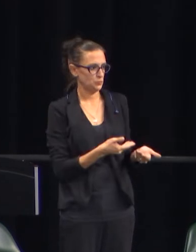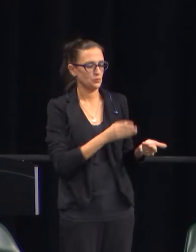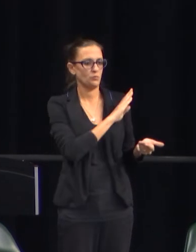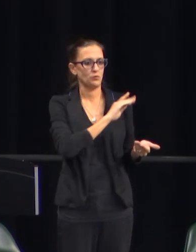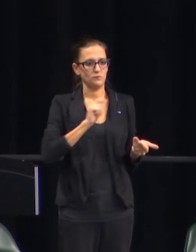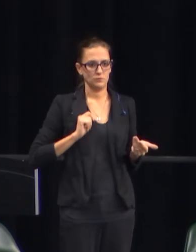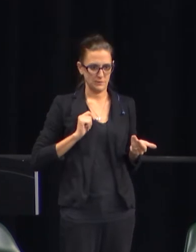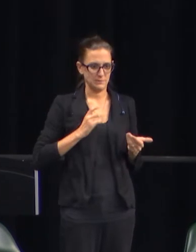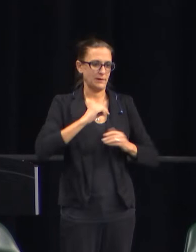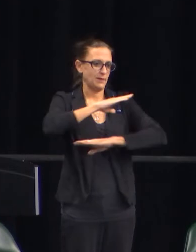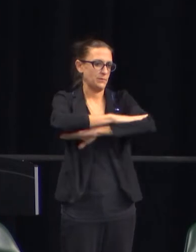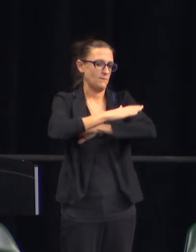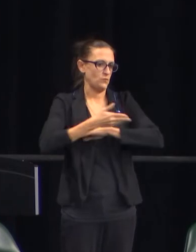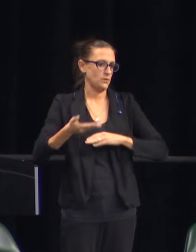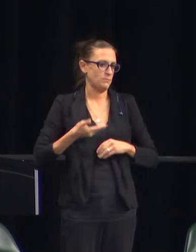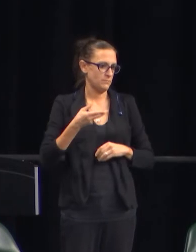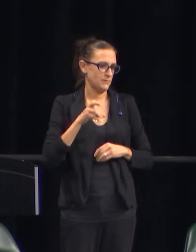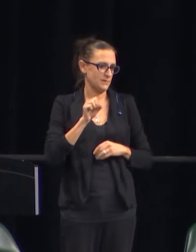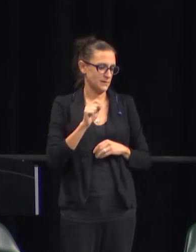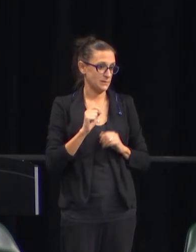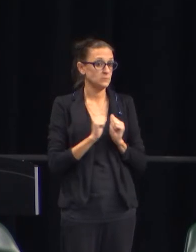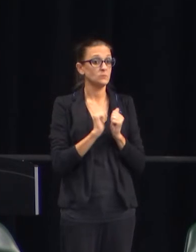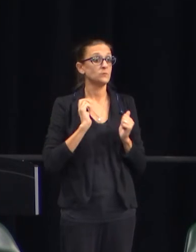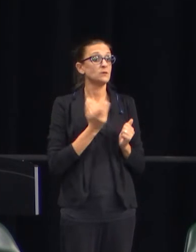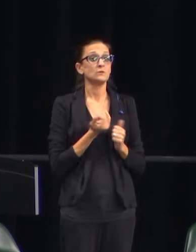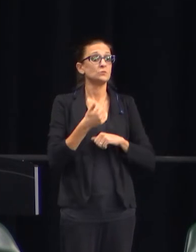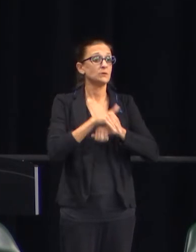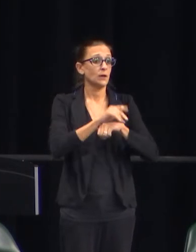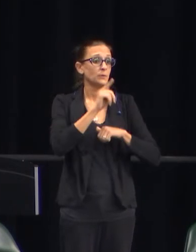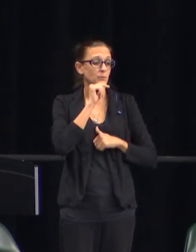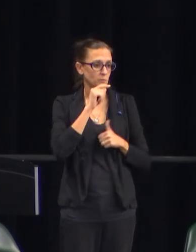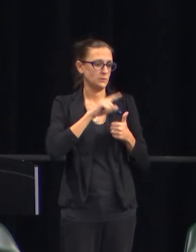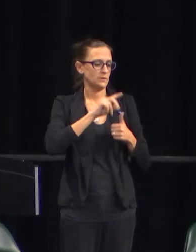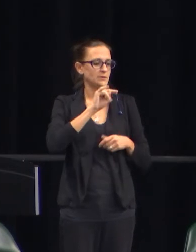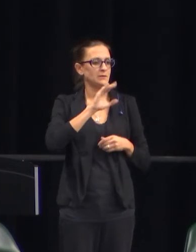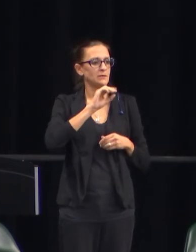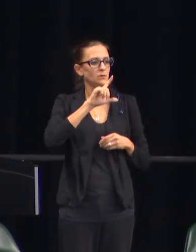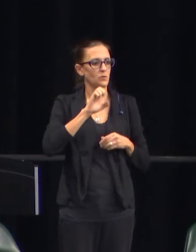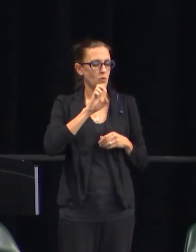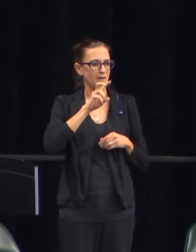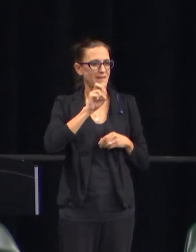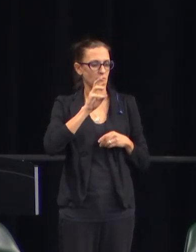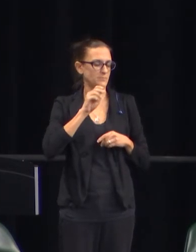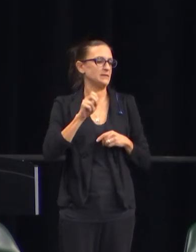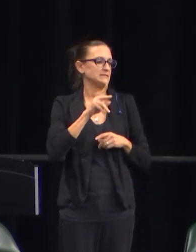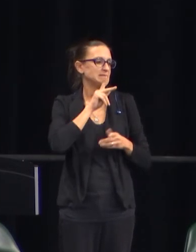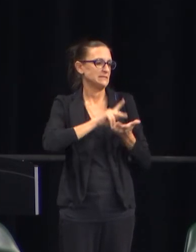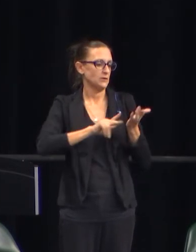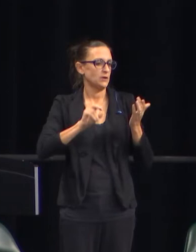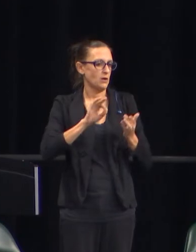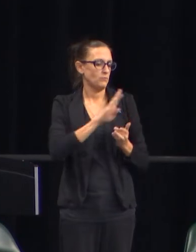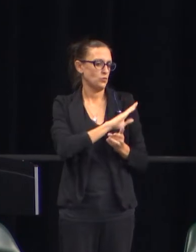and platform guests. With us tonight, Nicole Eversmann, Secretary of the Board of Trustees.